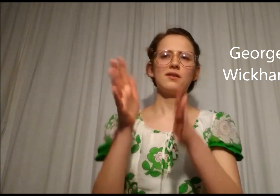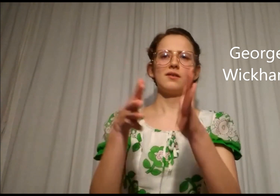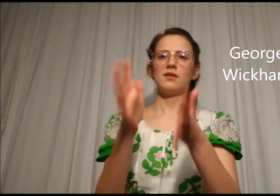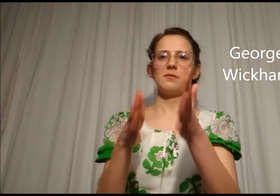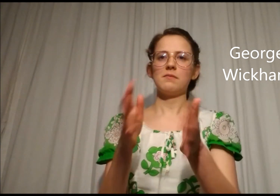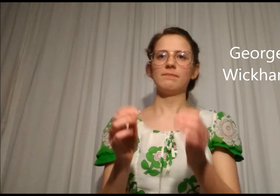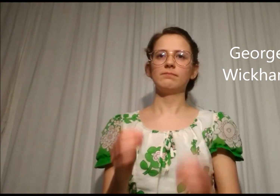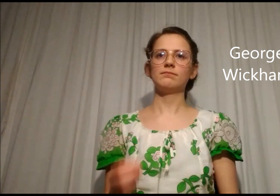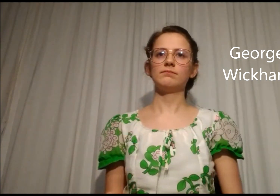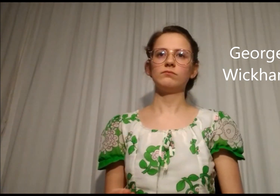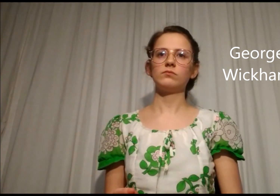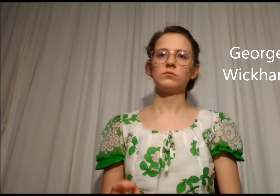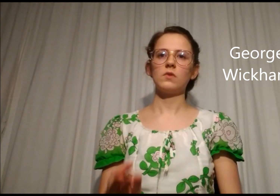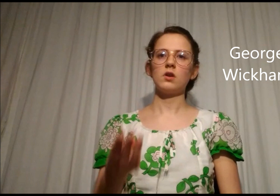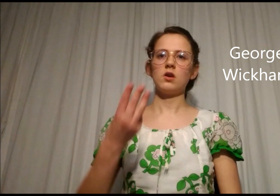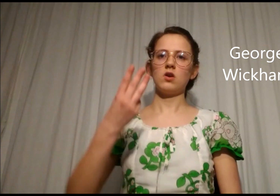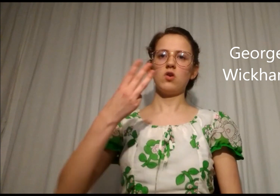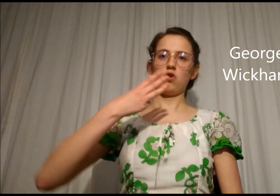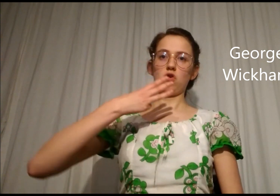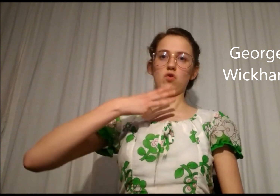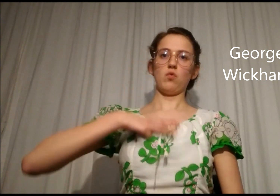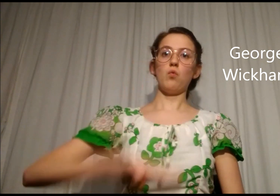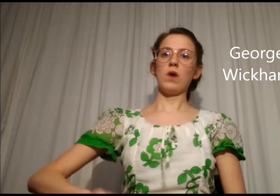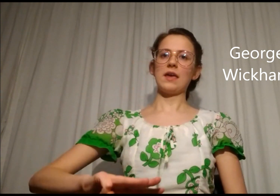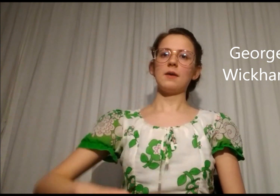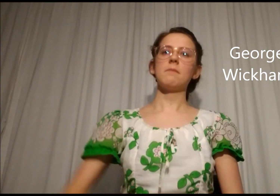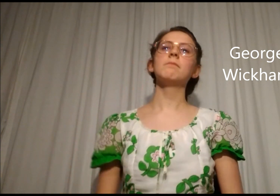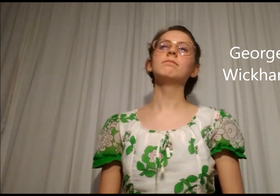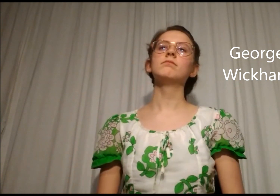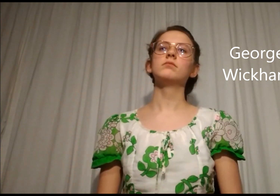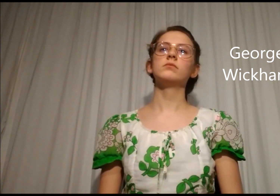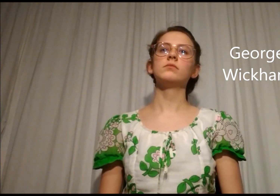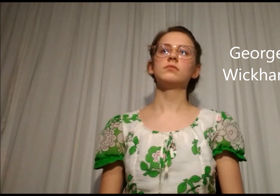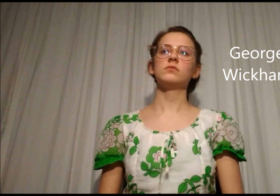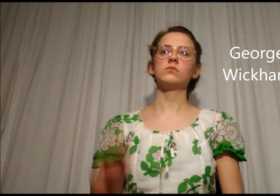Sign: Wickham